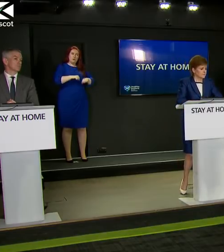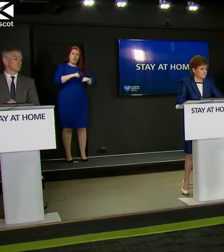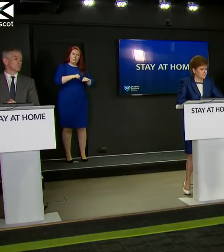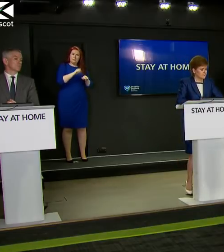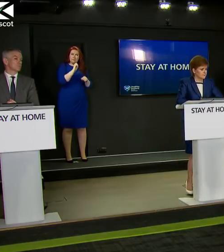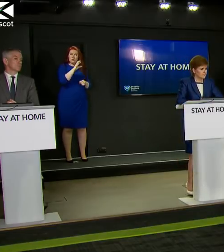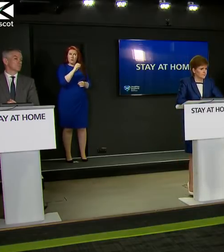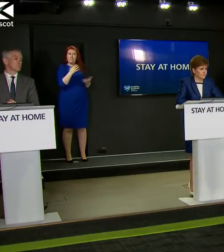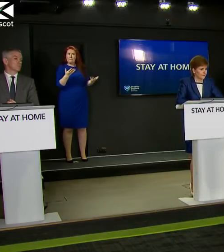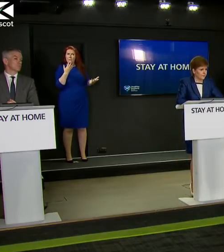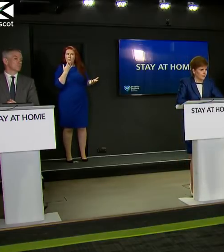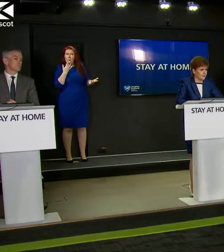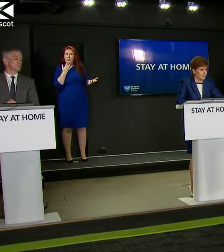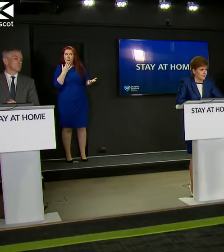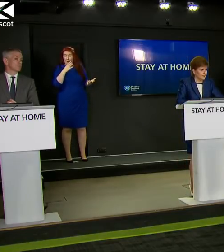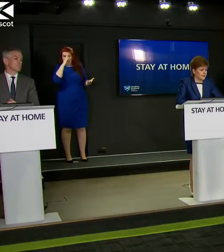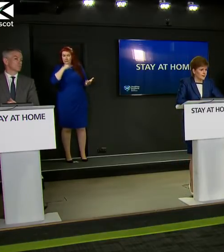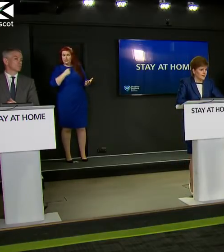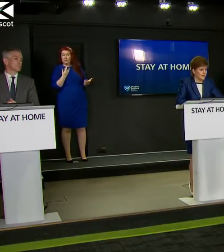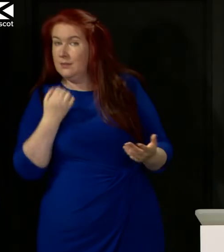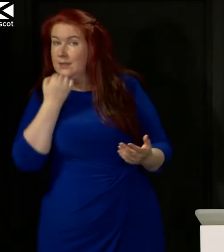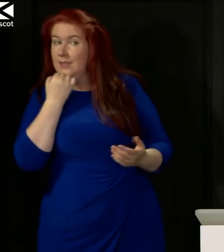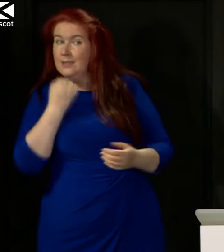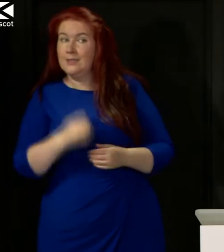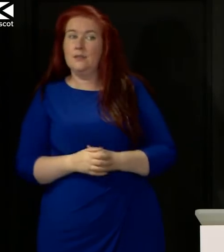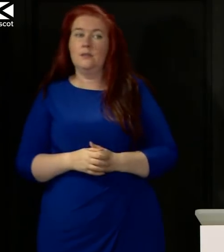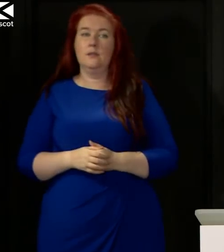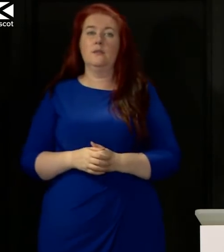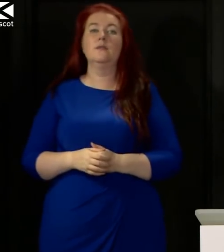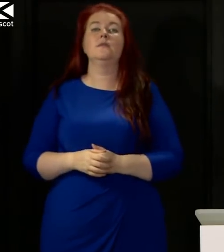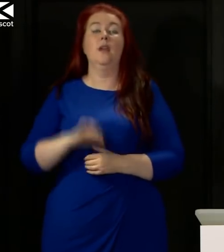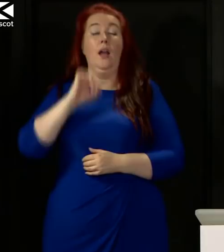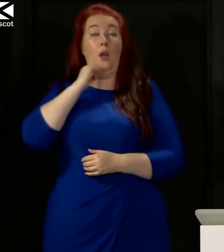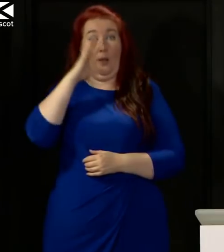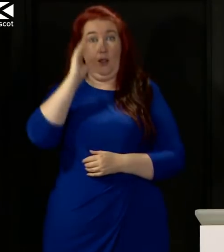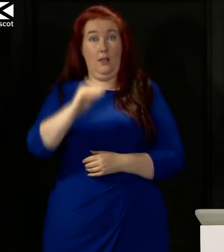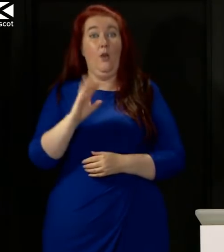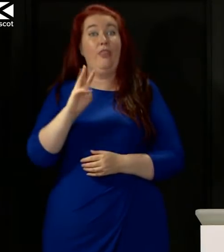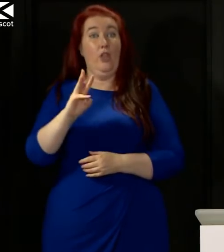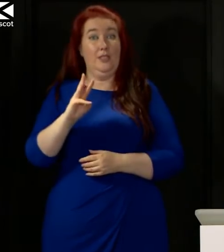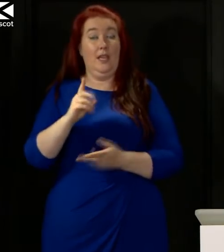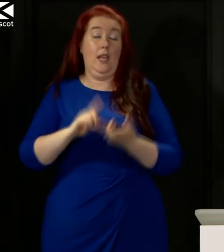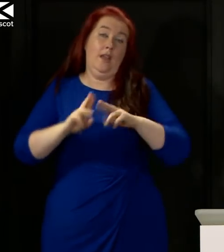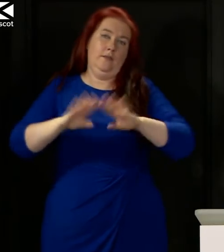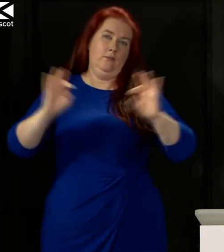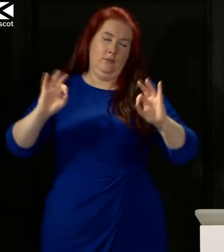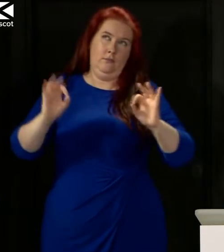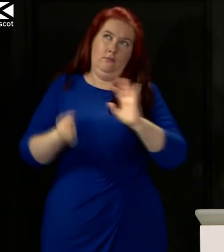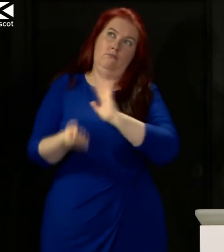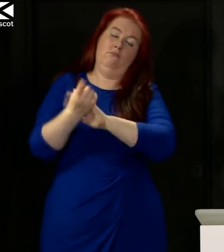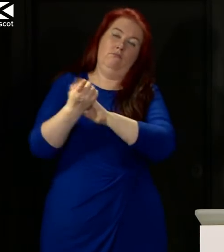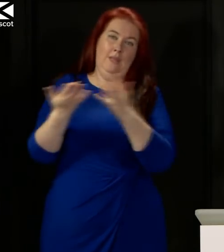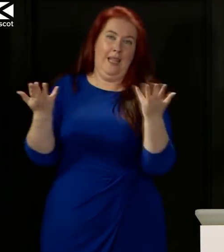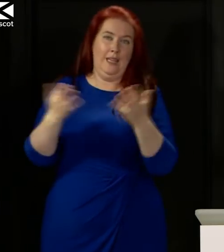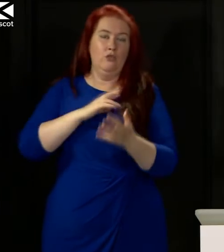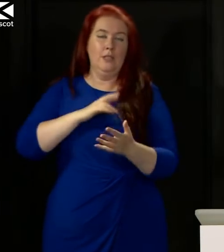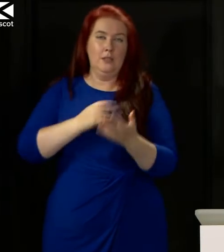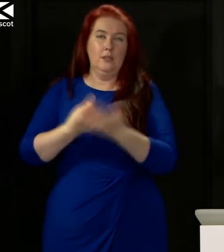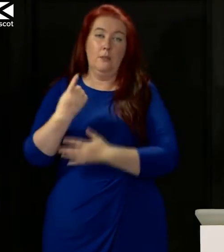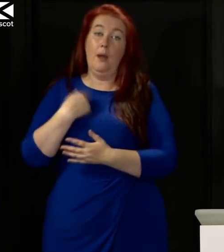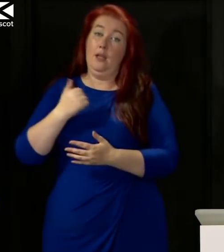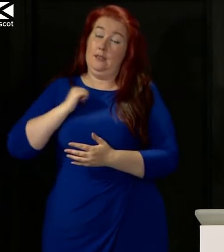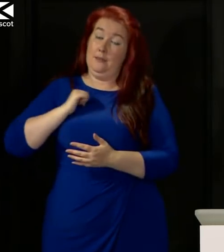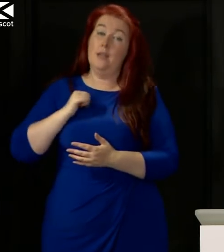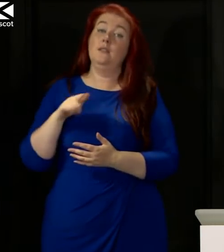I will do that on Thursday, barring unforeseen reasons why that would change. As I said earlier